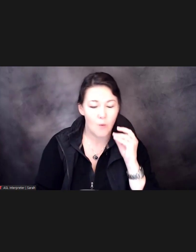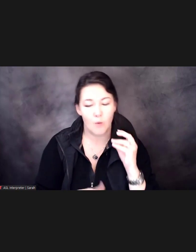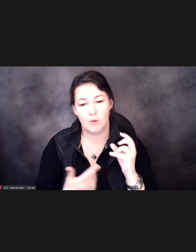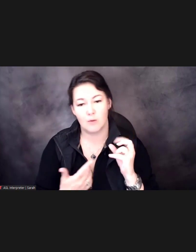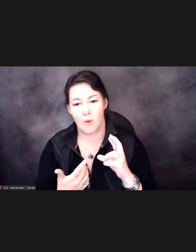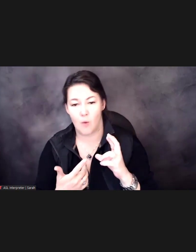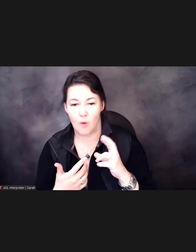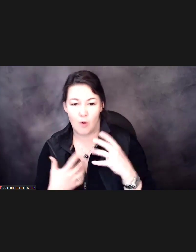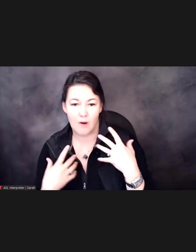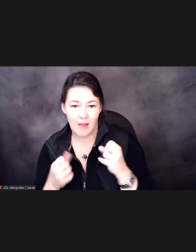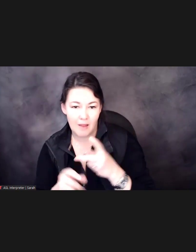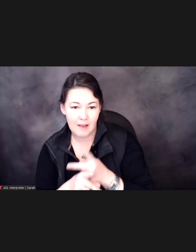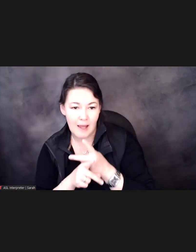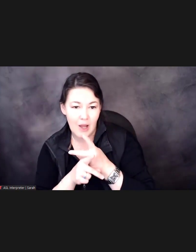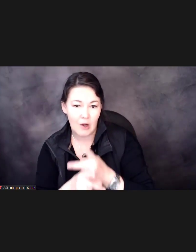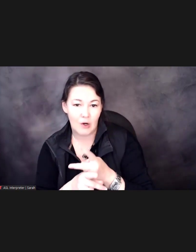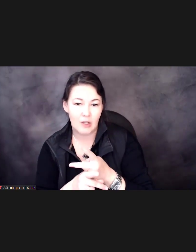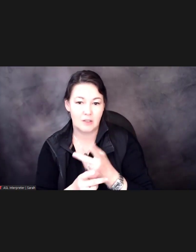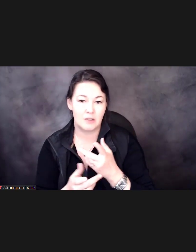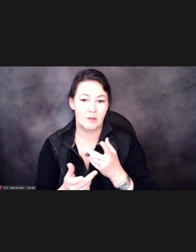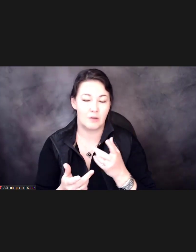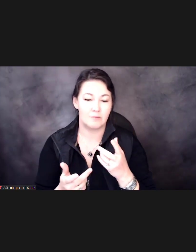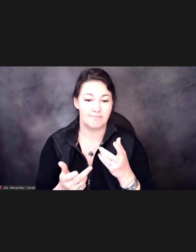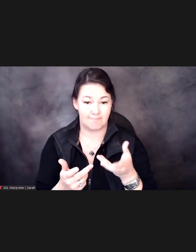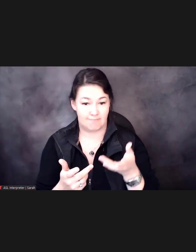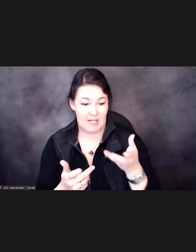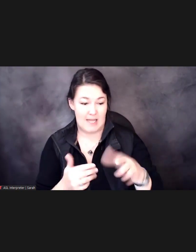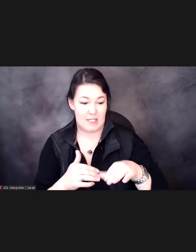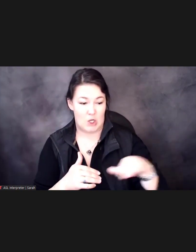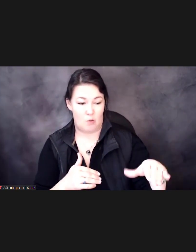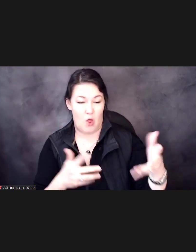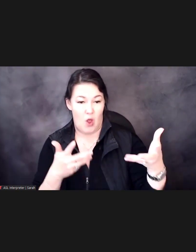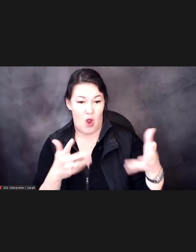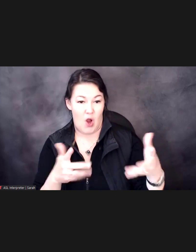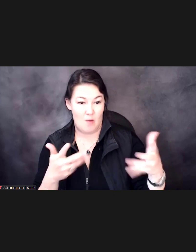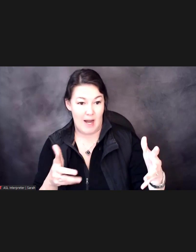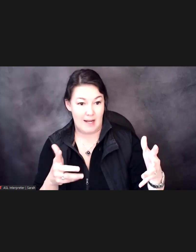home, or healthcare settings, where the children are already, hopefully,